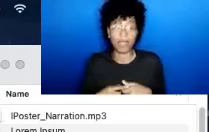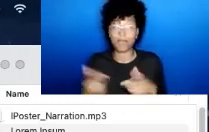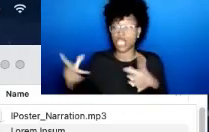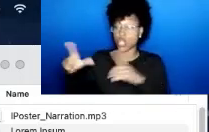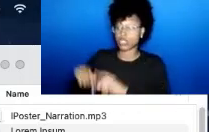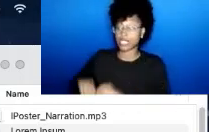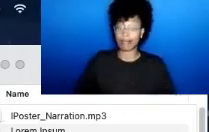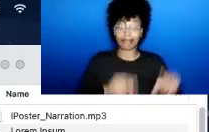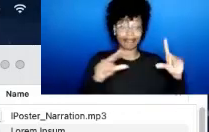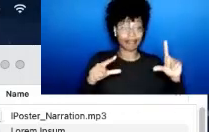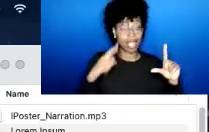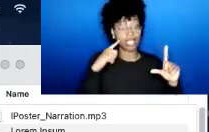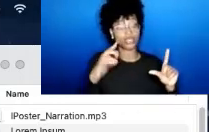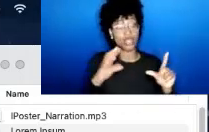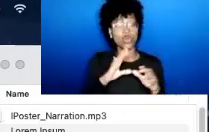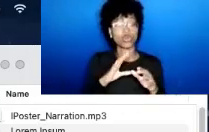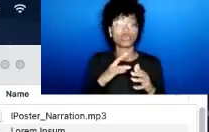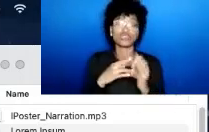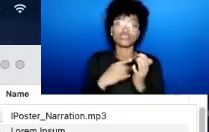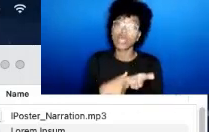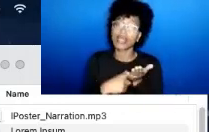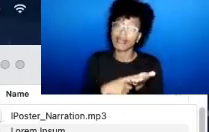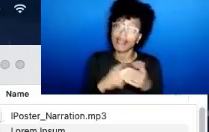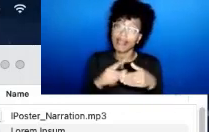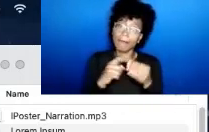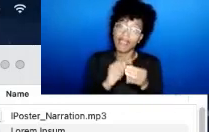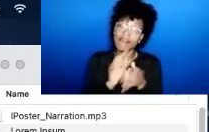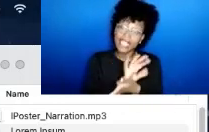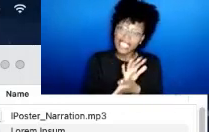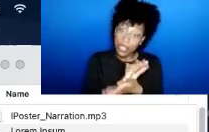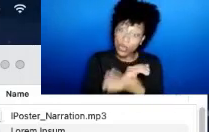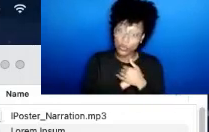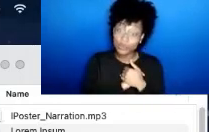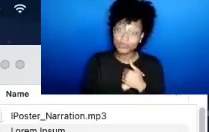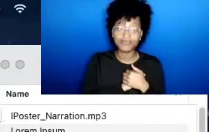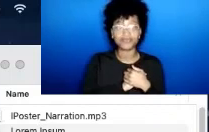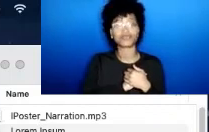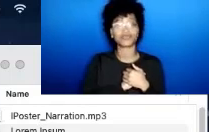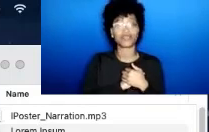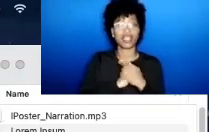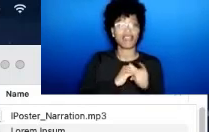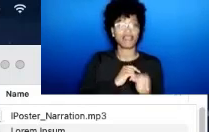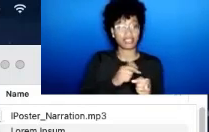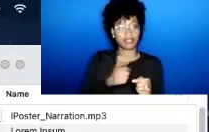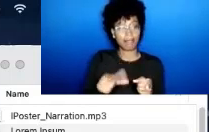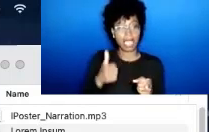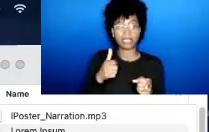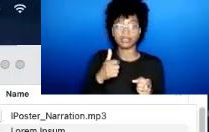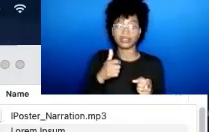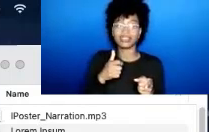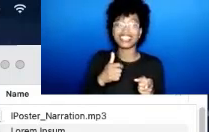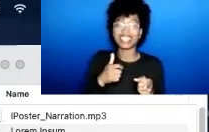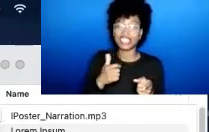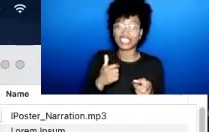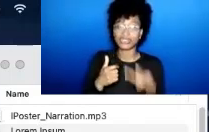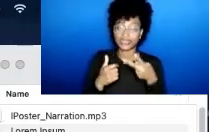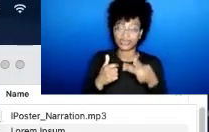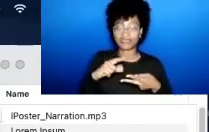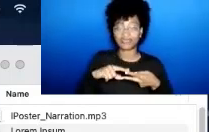07:04:40 Talking about videos, this is a button to use here. The two video platforms that